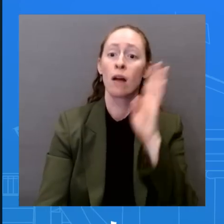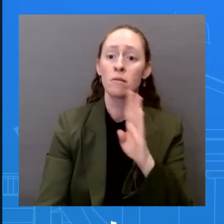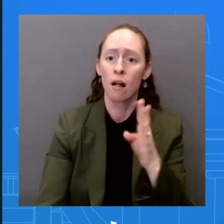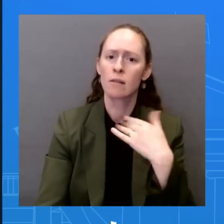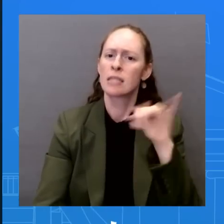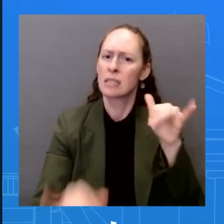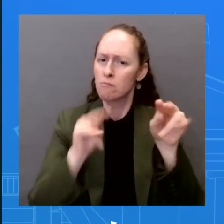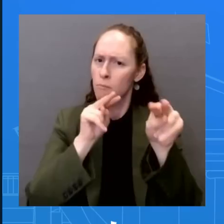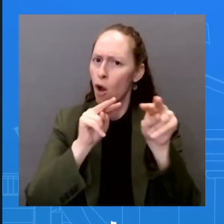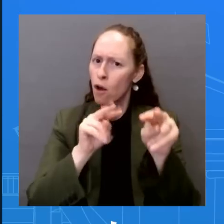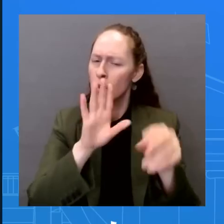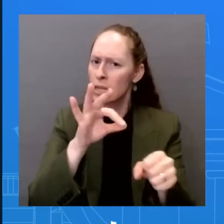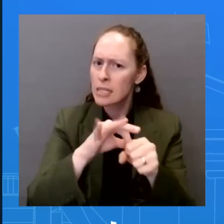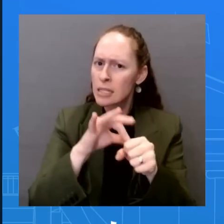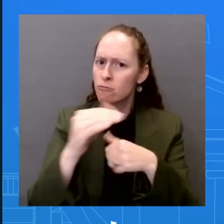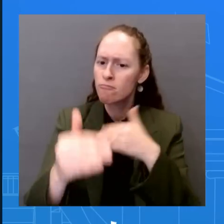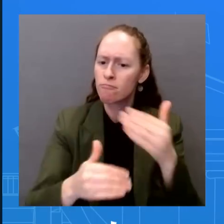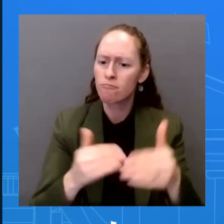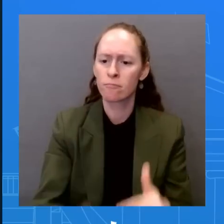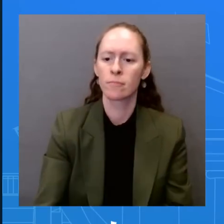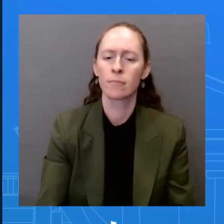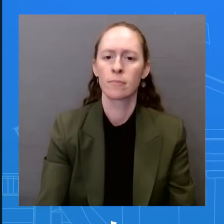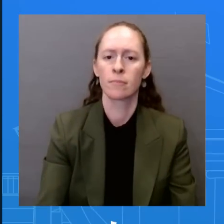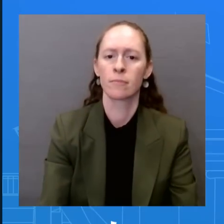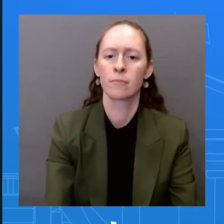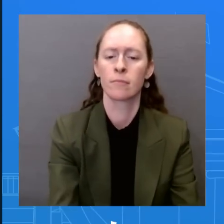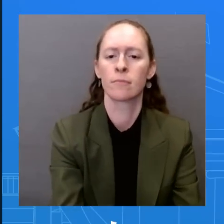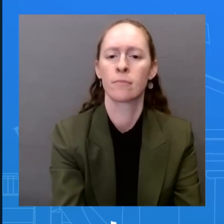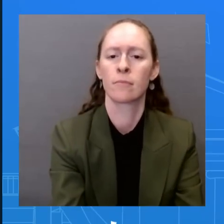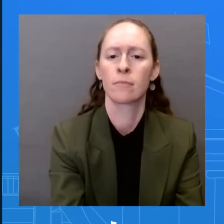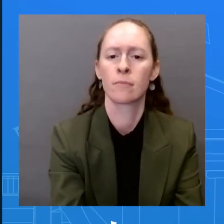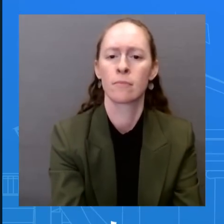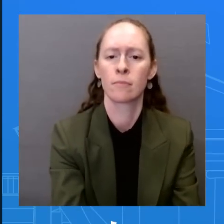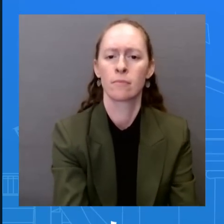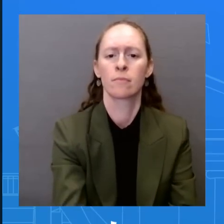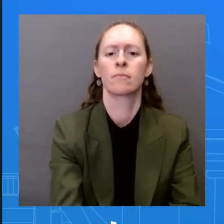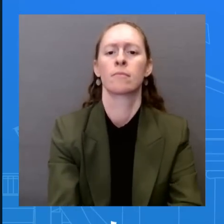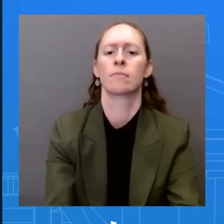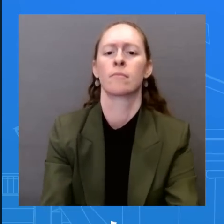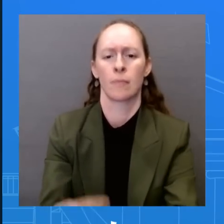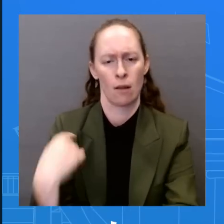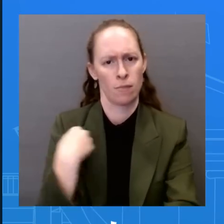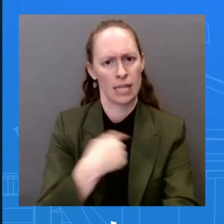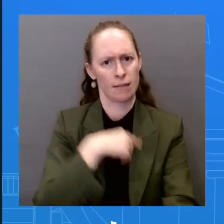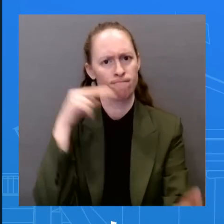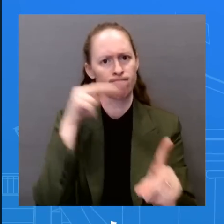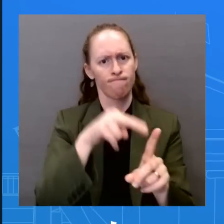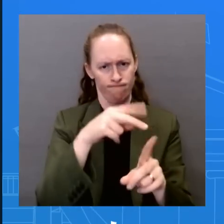of Brazil's democratic institutions. Brazil has a strong track record of free and fair elections,